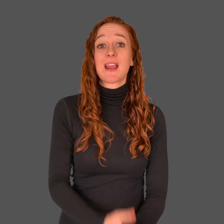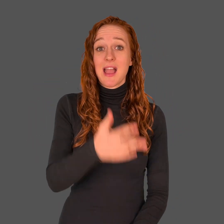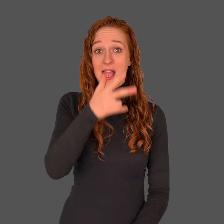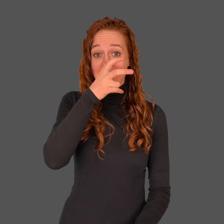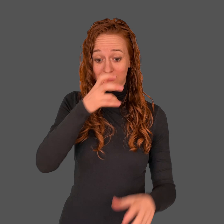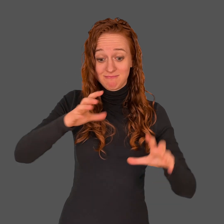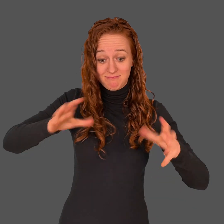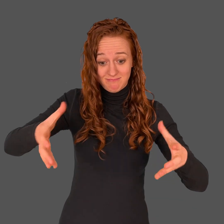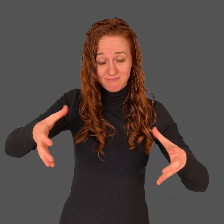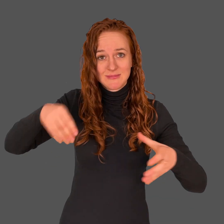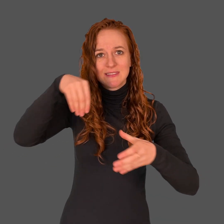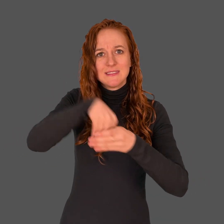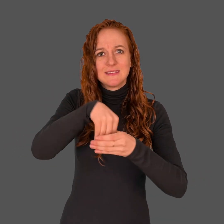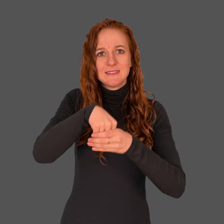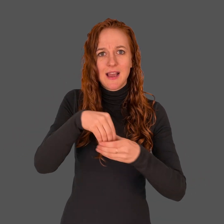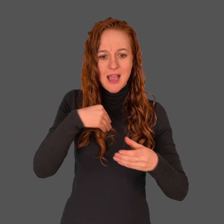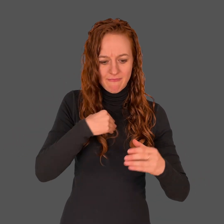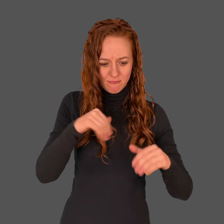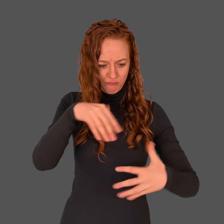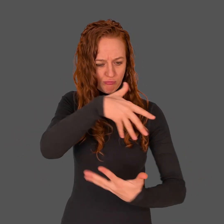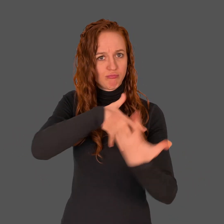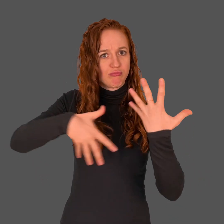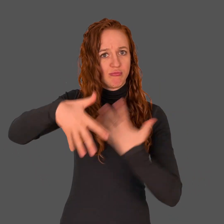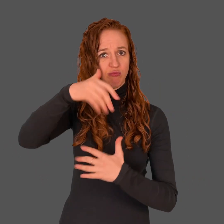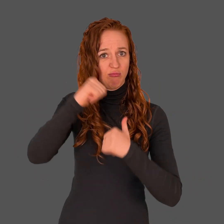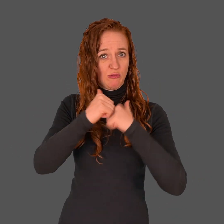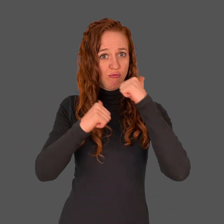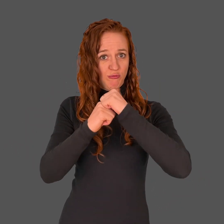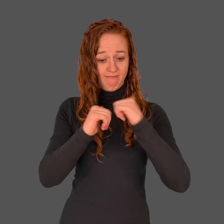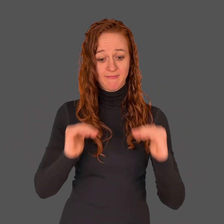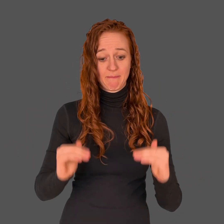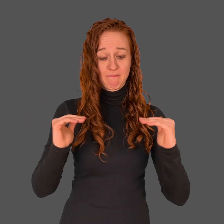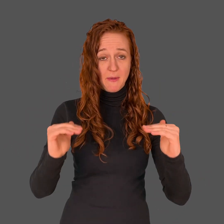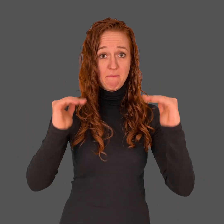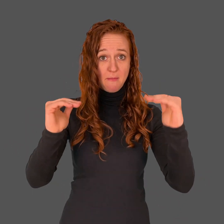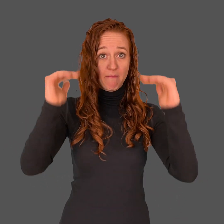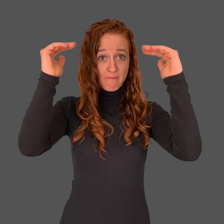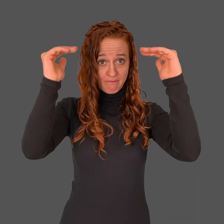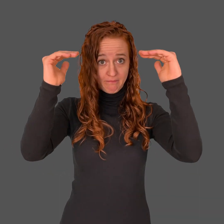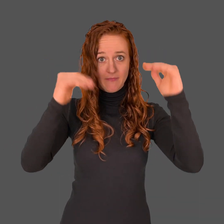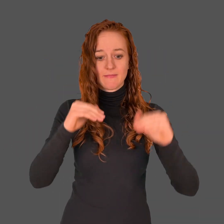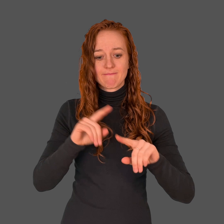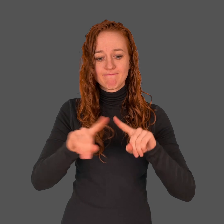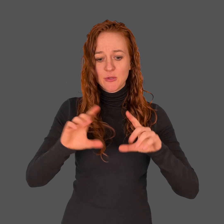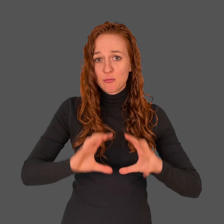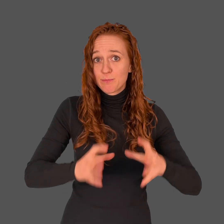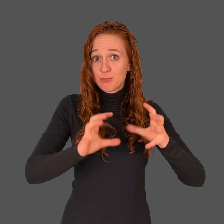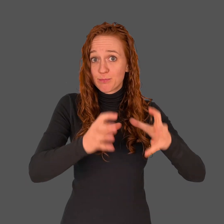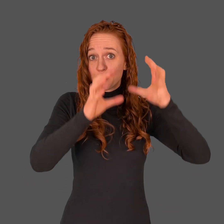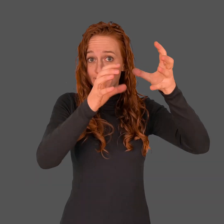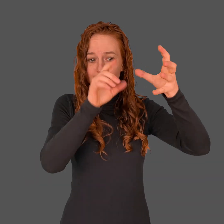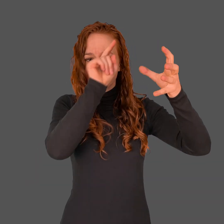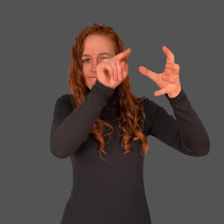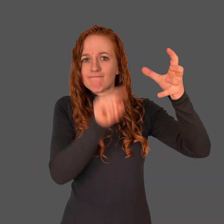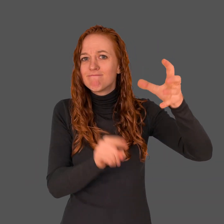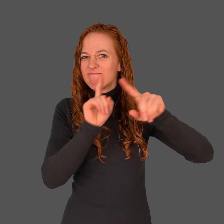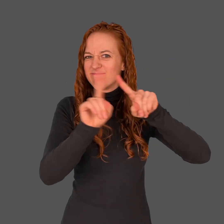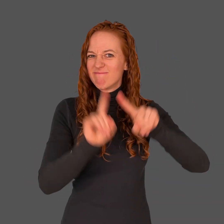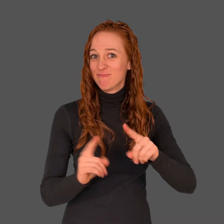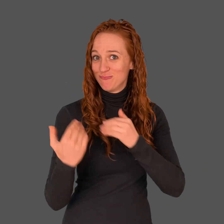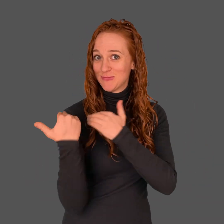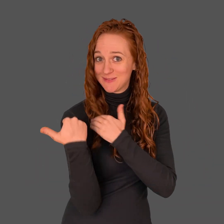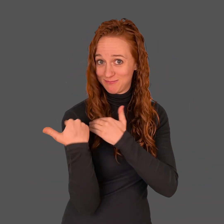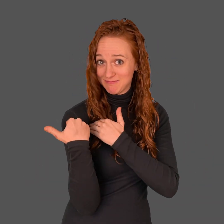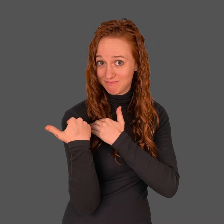Within a colony, different types of ants may have different social roles and take on different tasks.